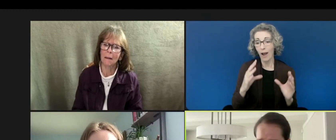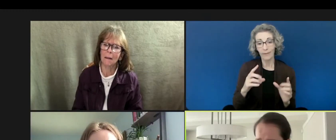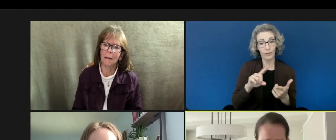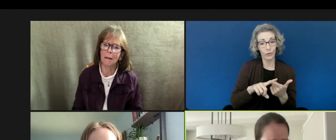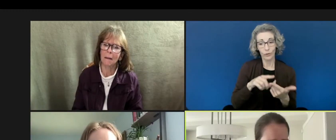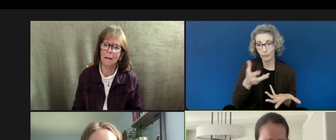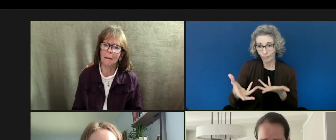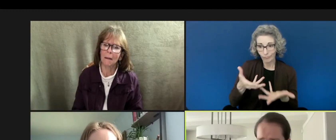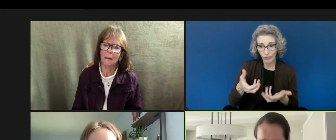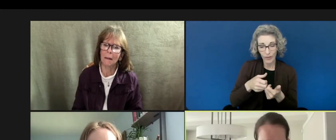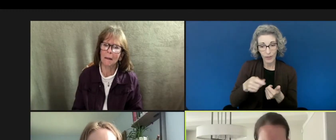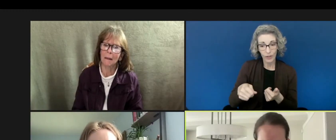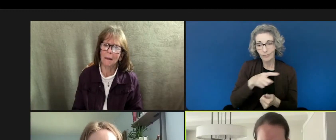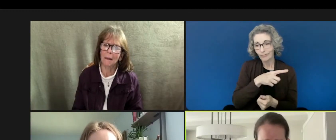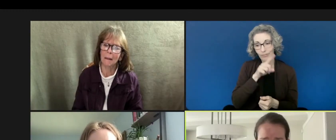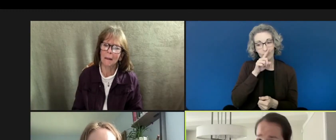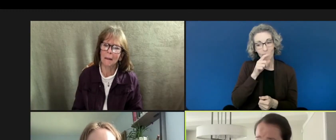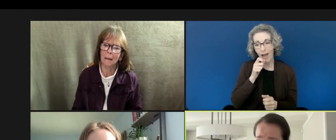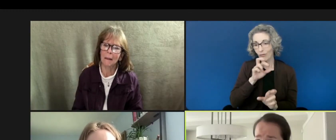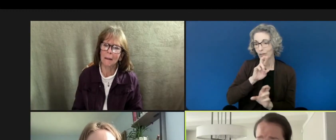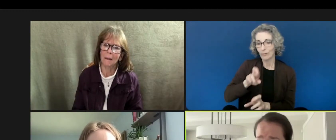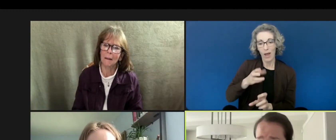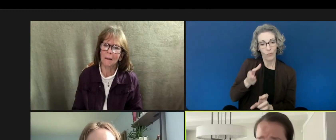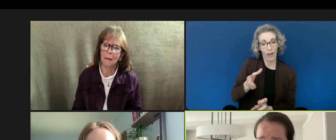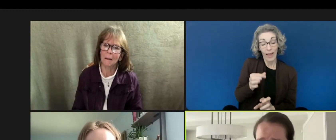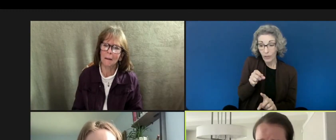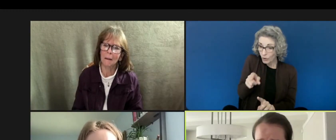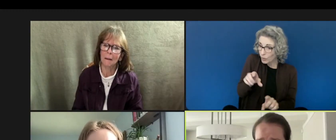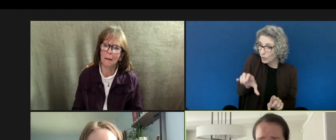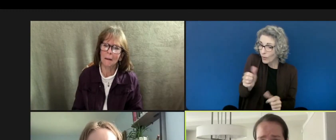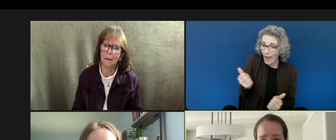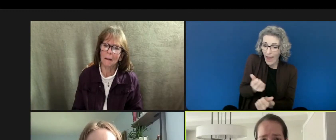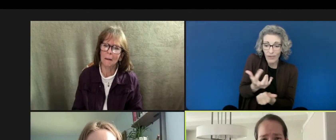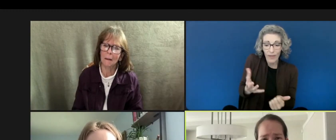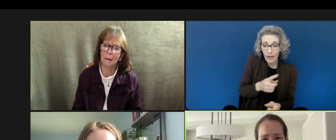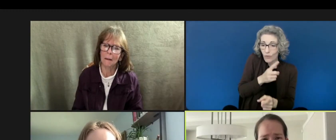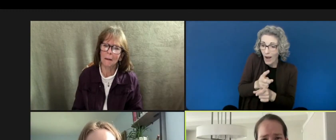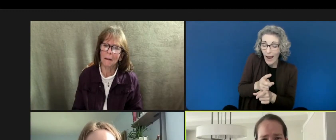they didn't respond well and you were doing everything right.